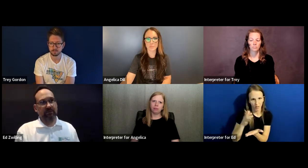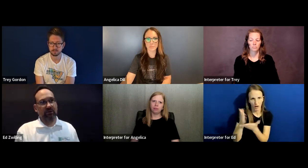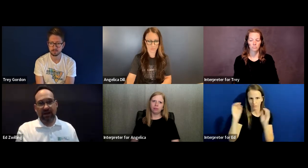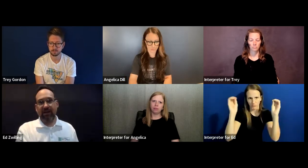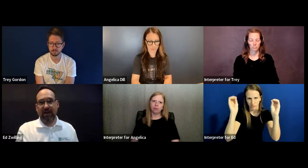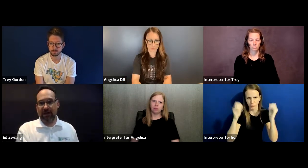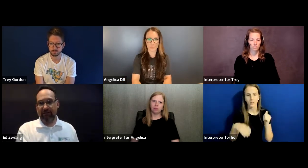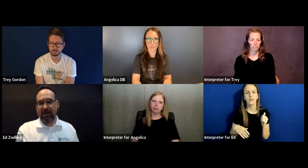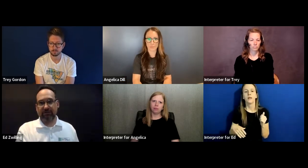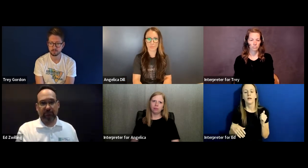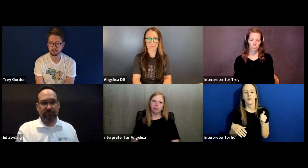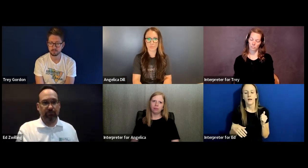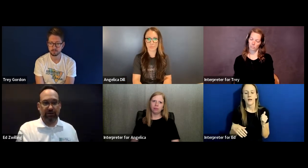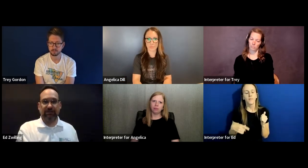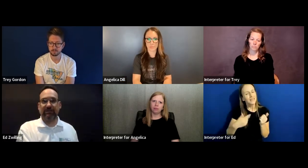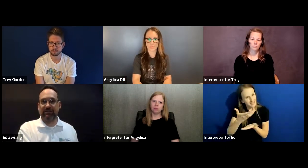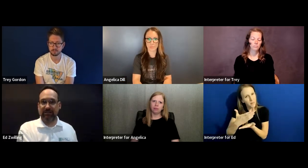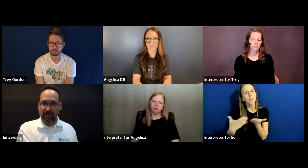you know i've had i've had some some pretty decent success